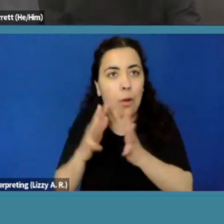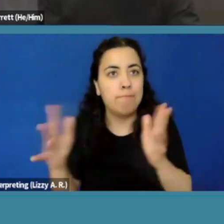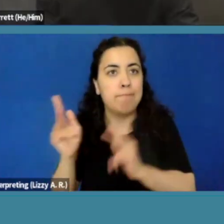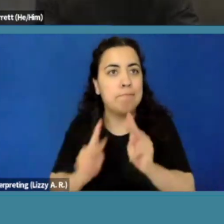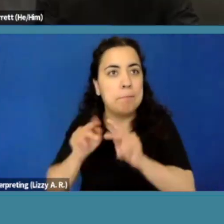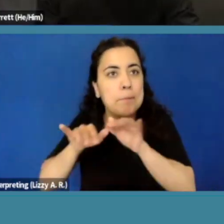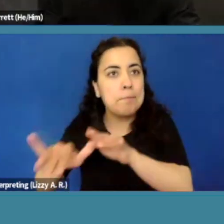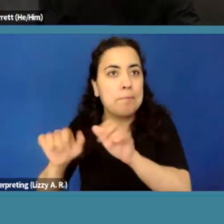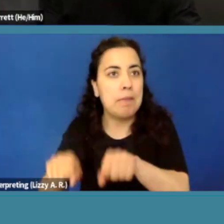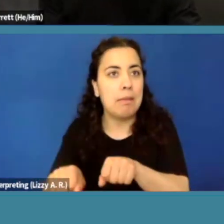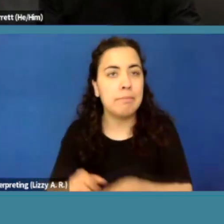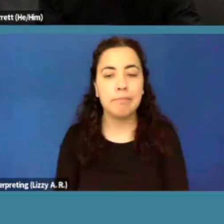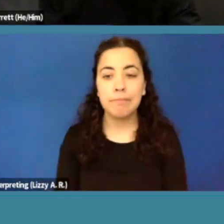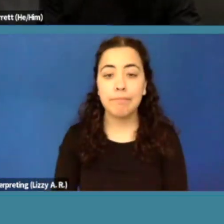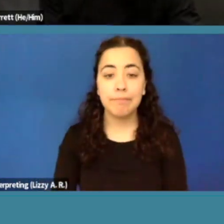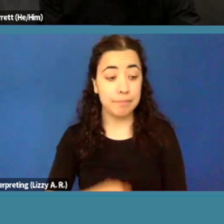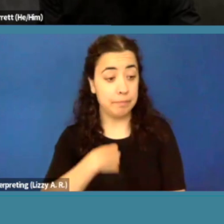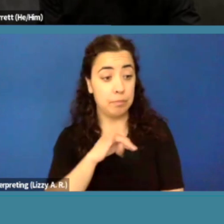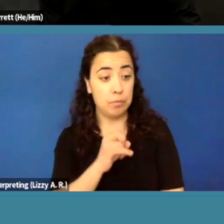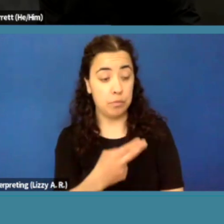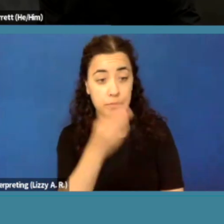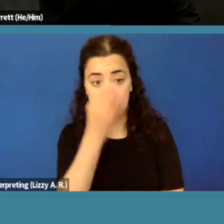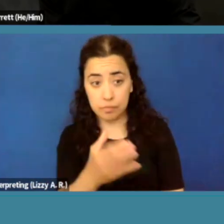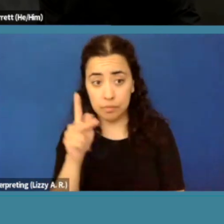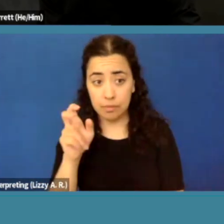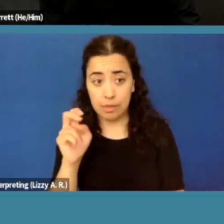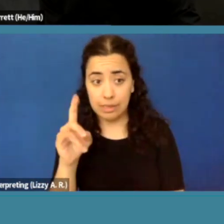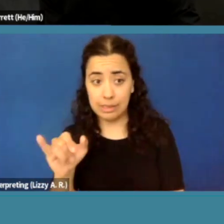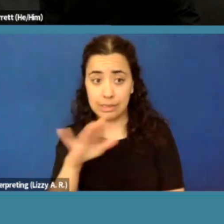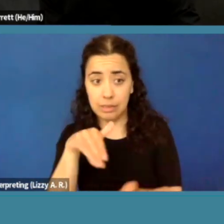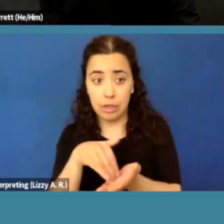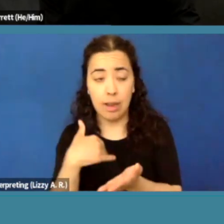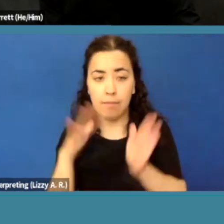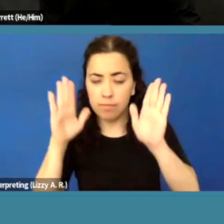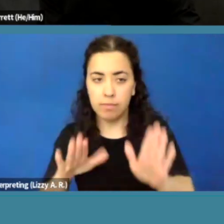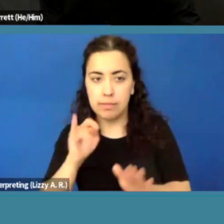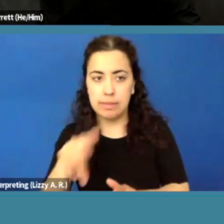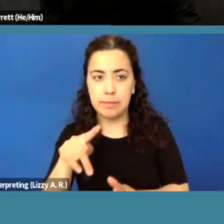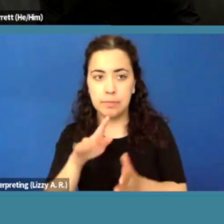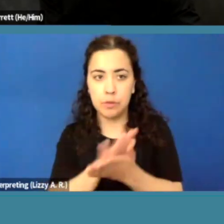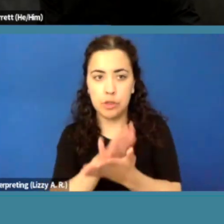This is Josh. The Kennedy Center also has a is a great tipsheet for creating in-house large print programs.